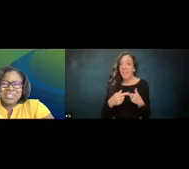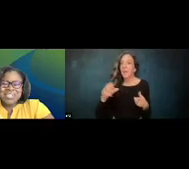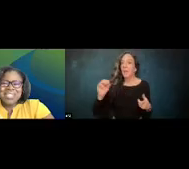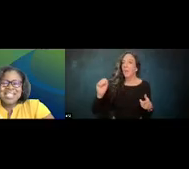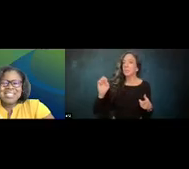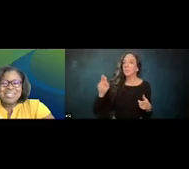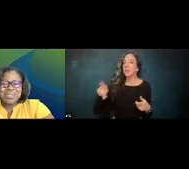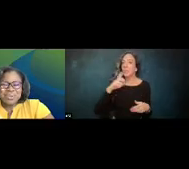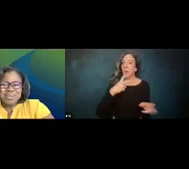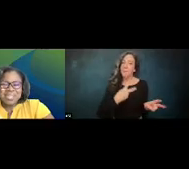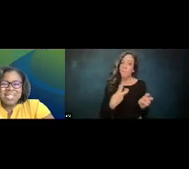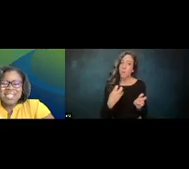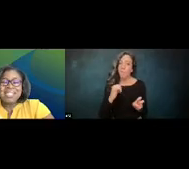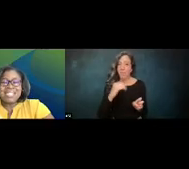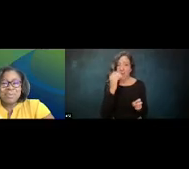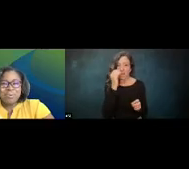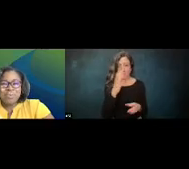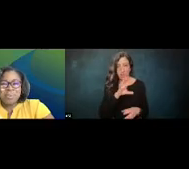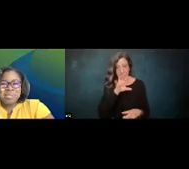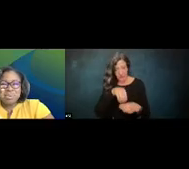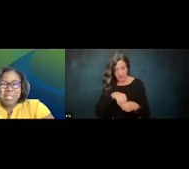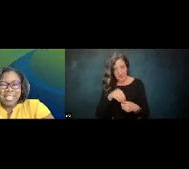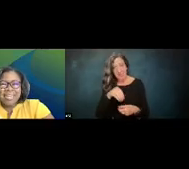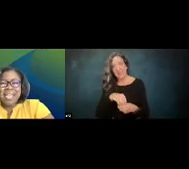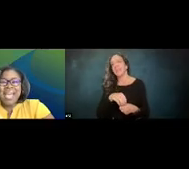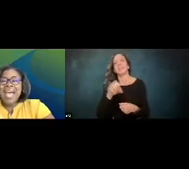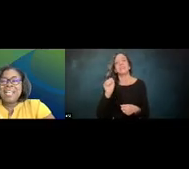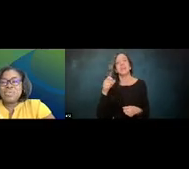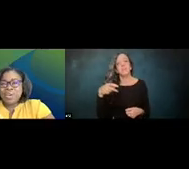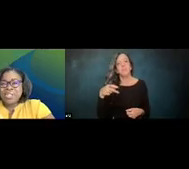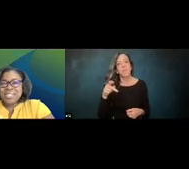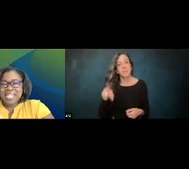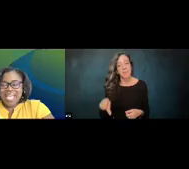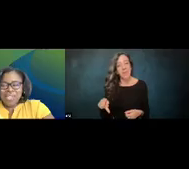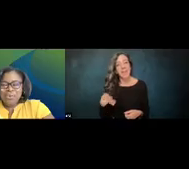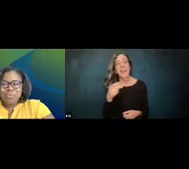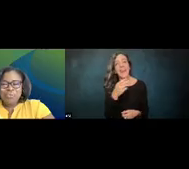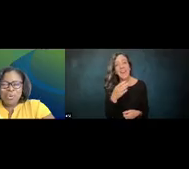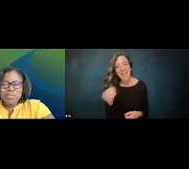information that's included in the state performance plan as well as the annual